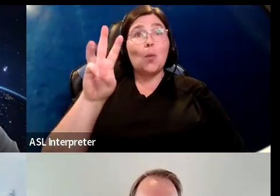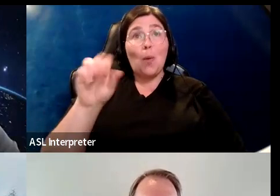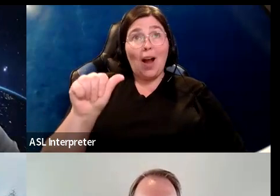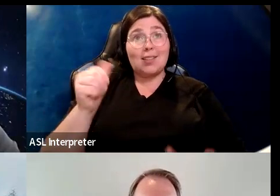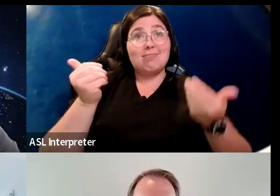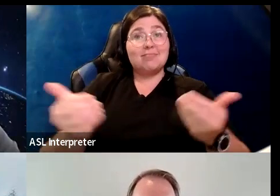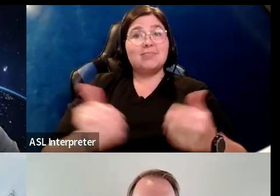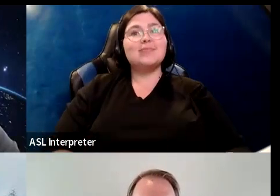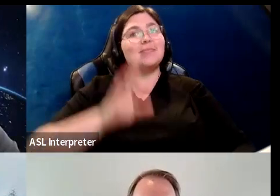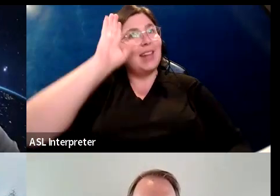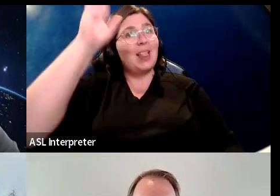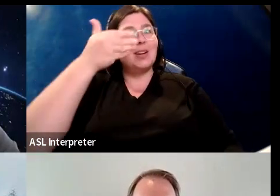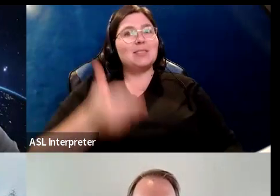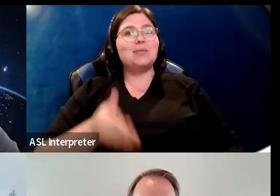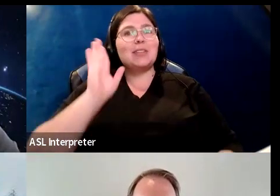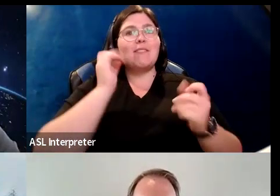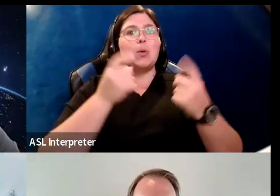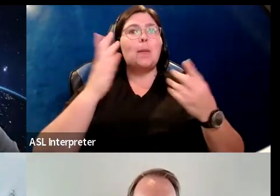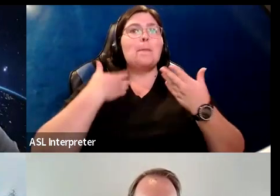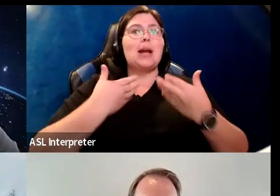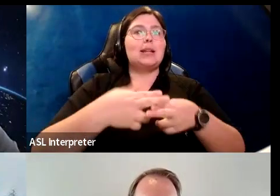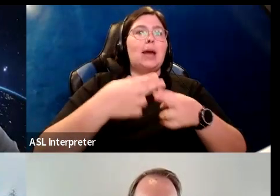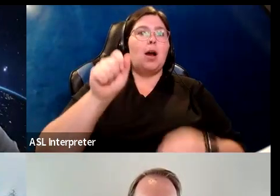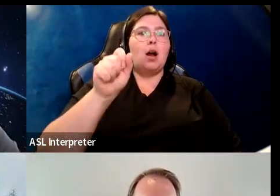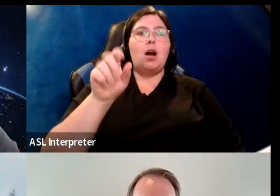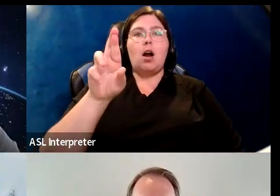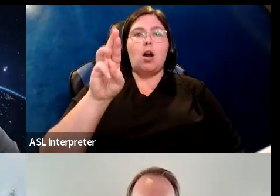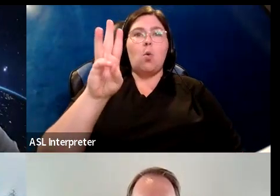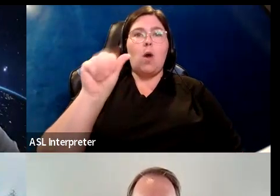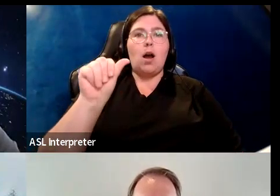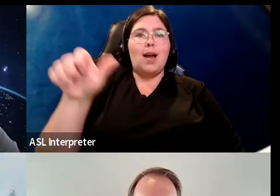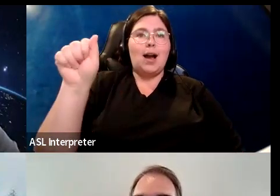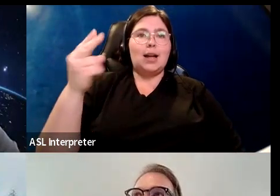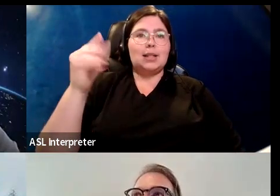Sure. Hi, everyone. My name is Arwa Alnajashi. I'm a data scientist at Saudi Aramco,